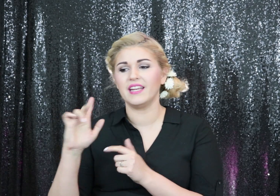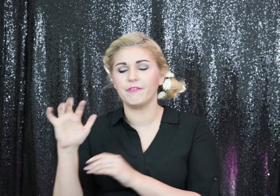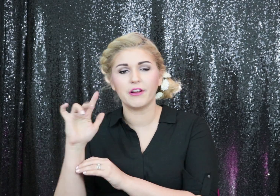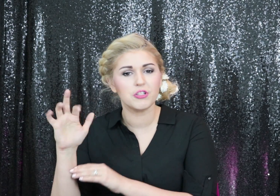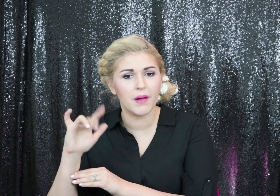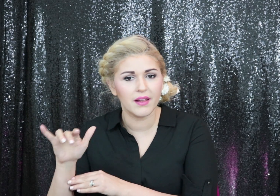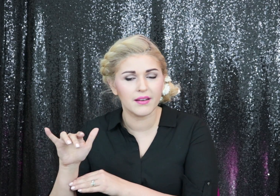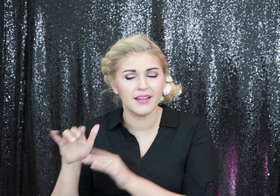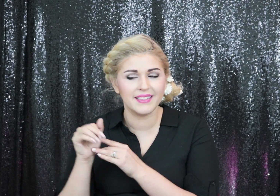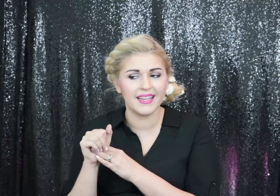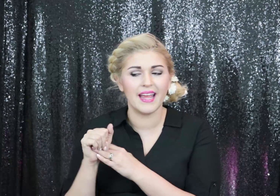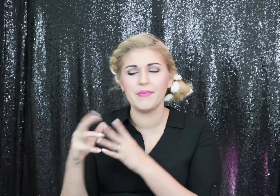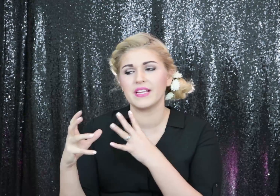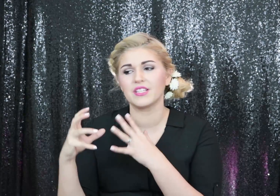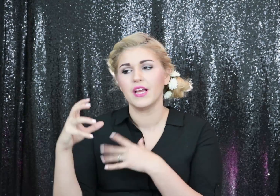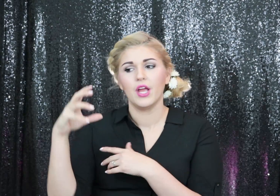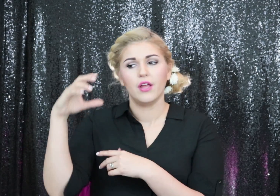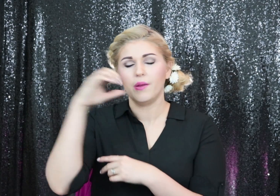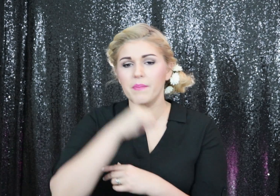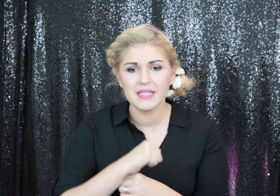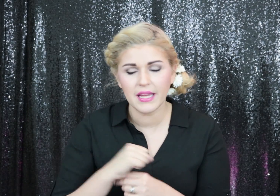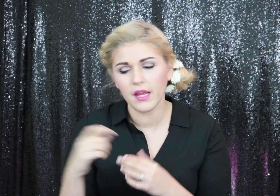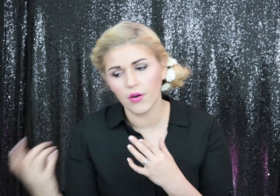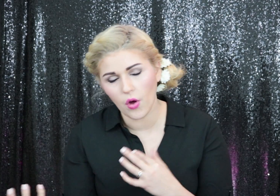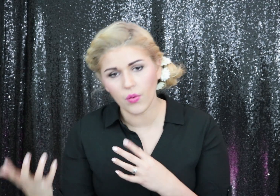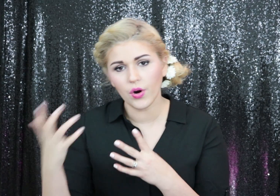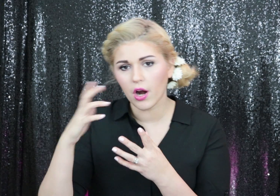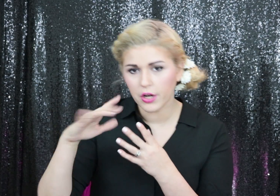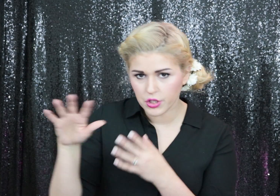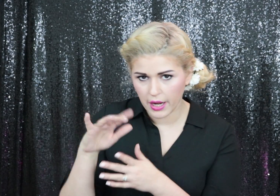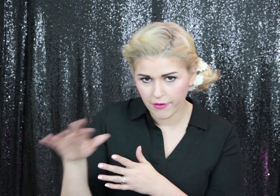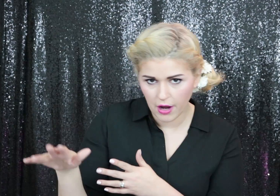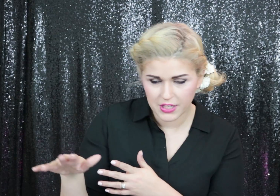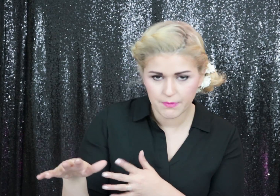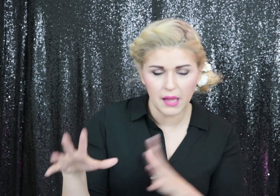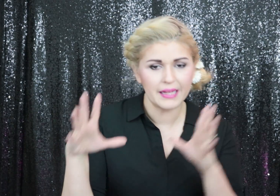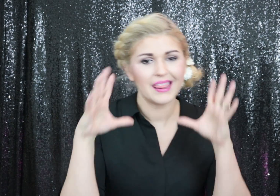you need to finger spell it again because you missed it. You don't know the word. Are you trying to figure out the spelling?